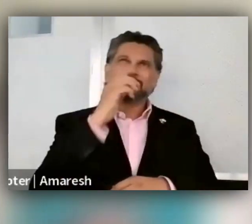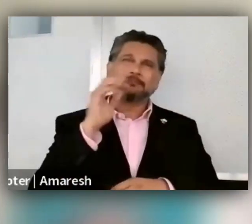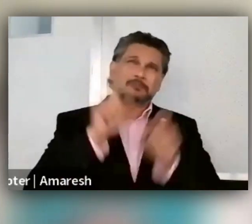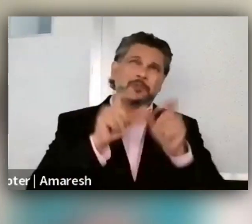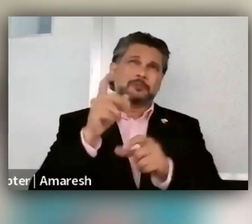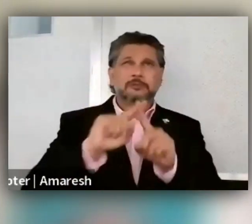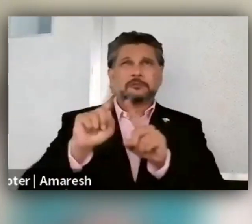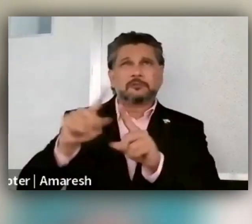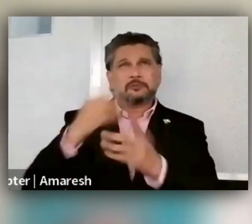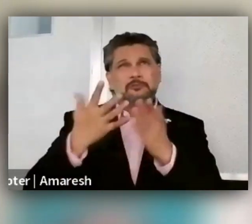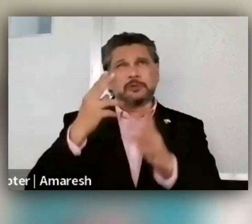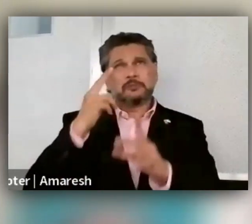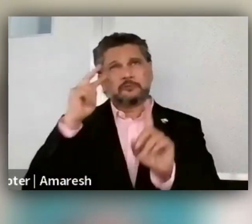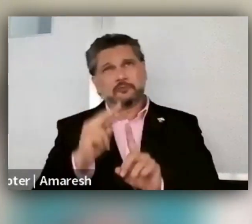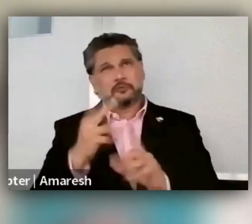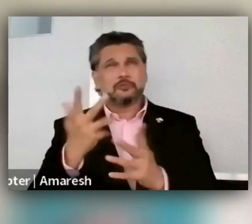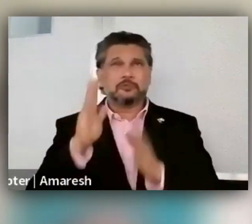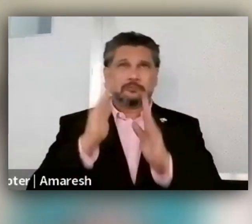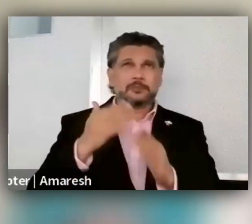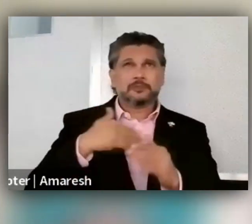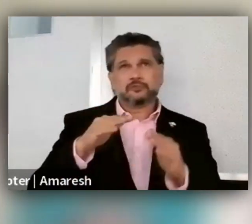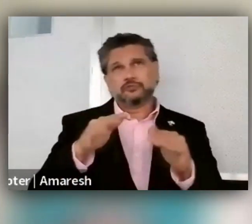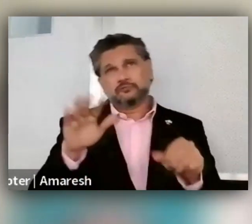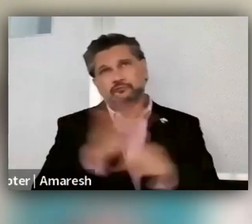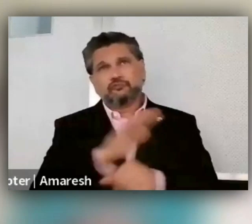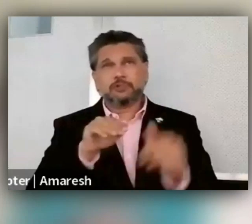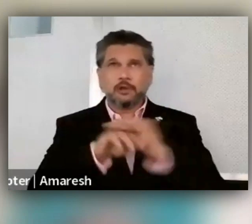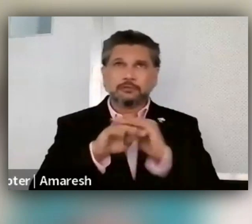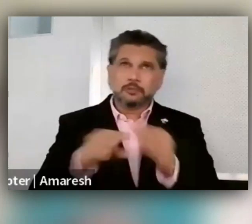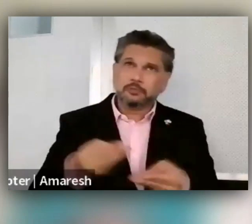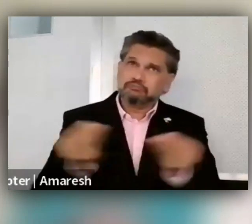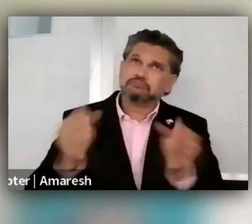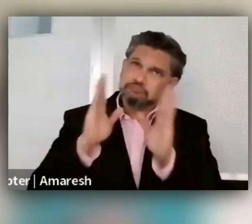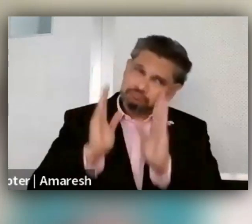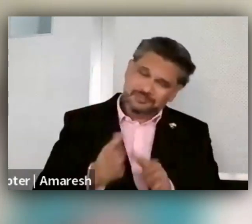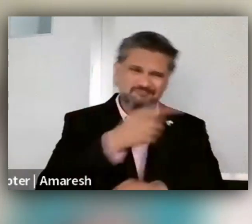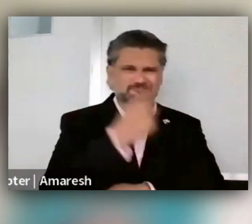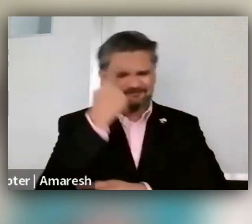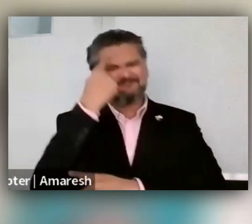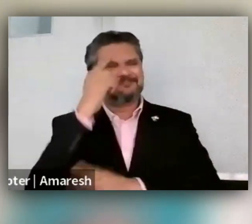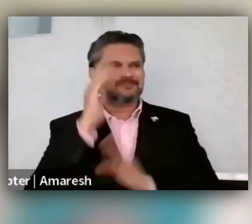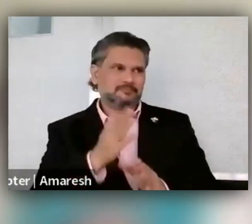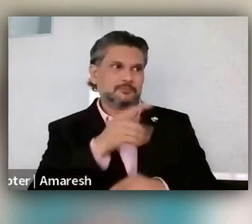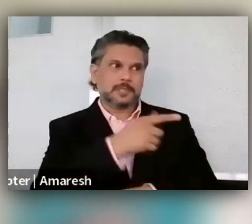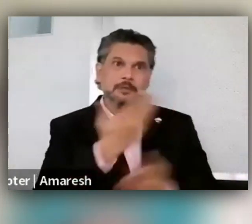And if it takes another minute or two, that is what they should take because they wouldn't do